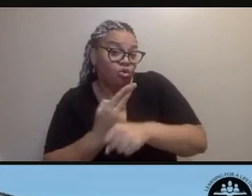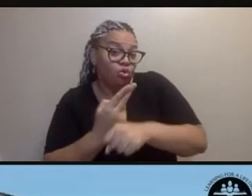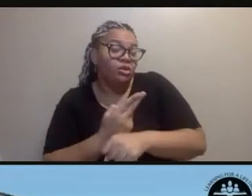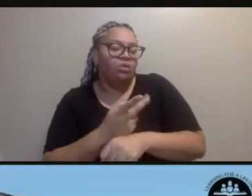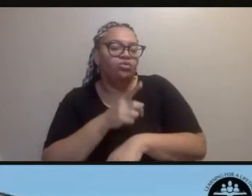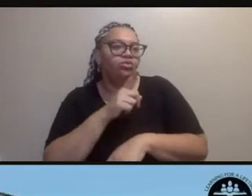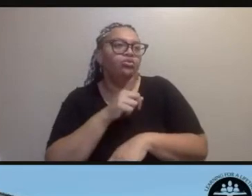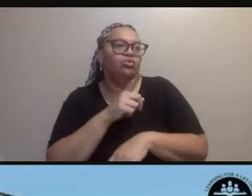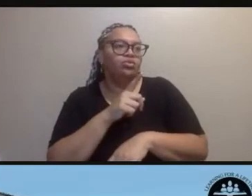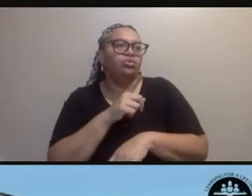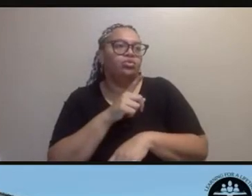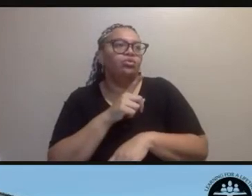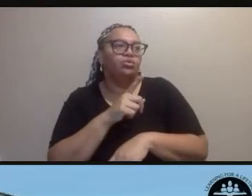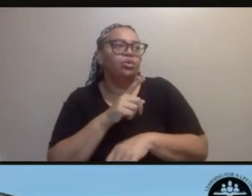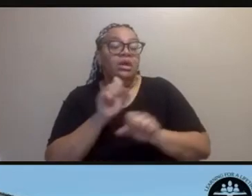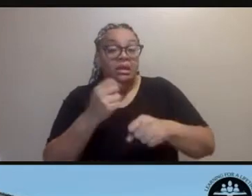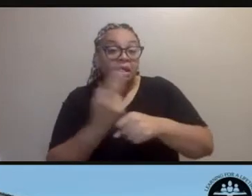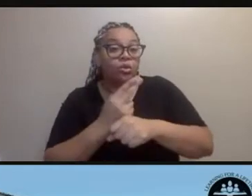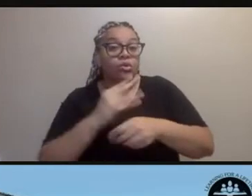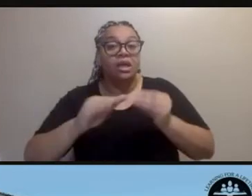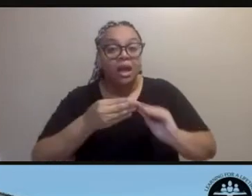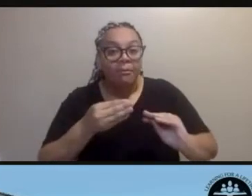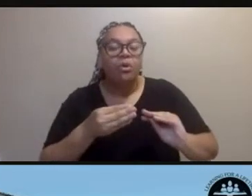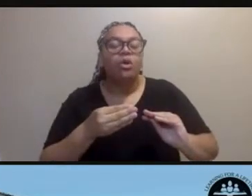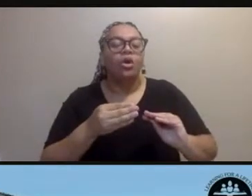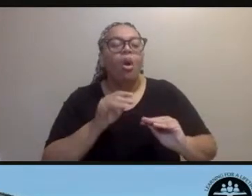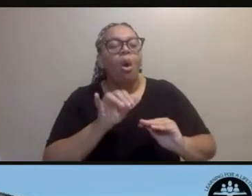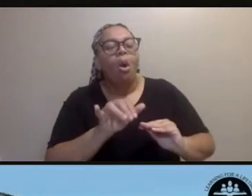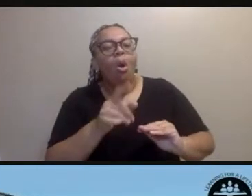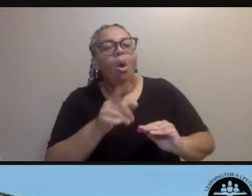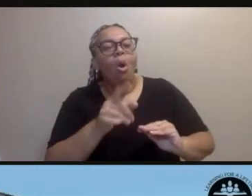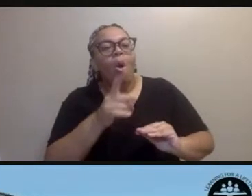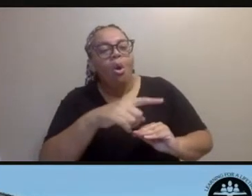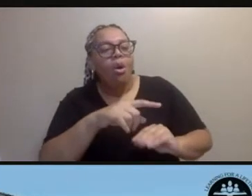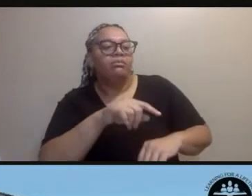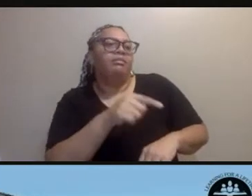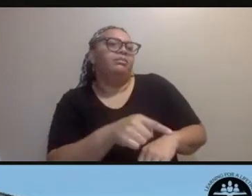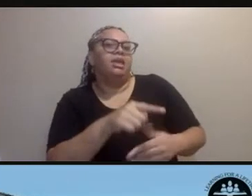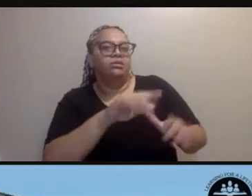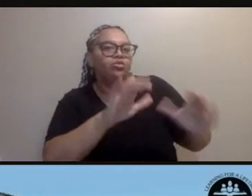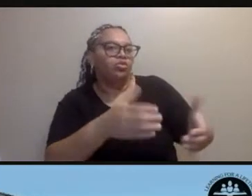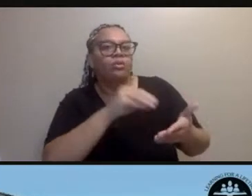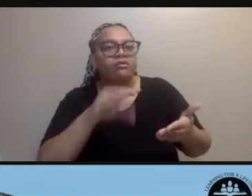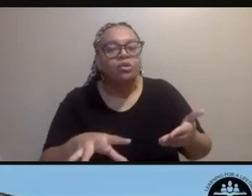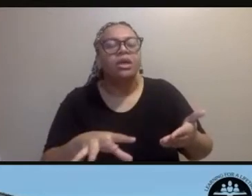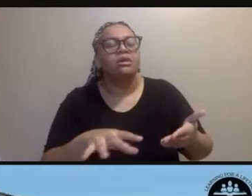THE DEMOGRAPHICS AND THE TEST SCORES AND THEN CAN USE THAT TO